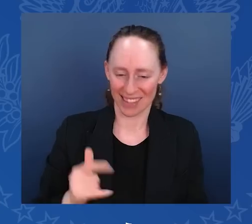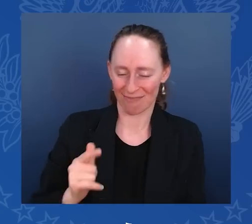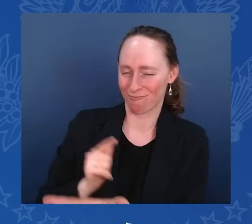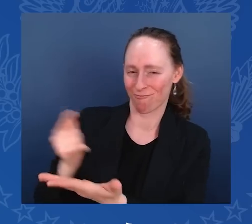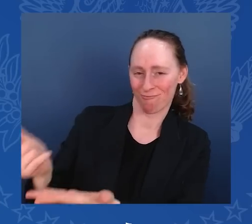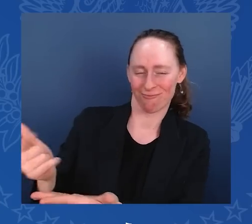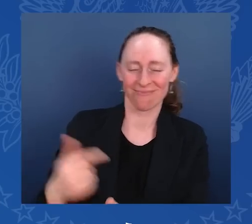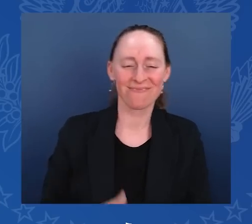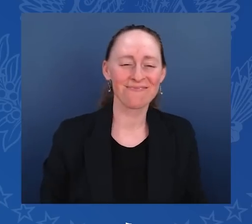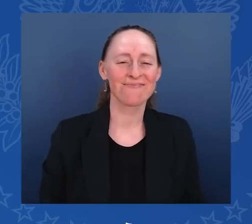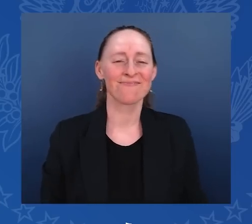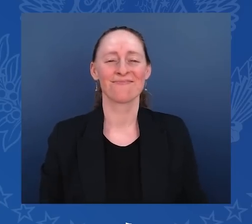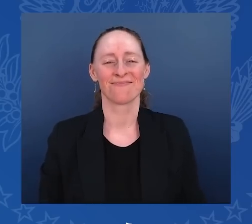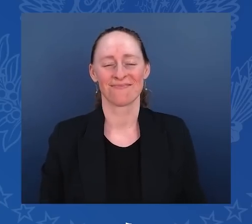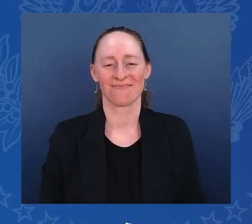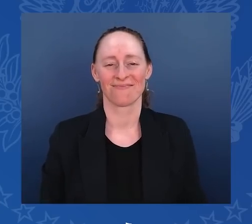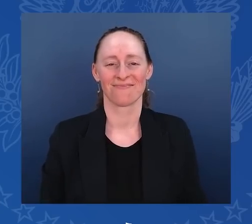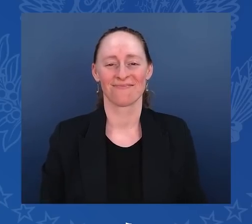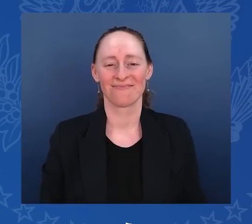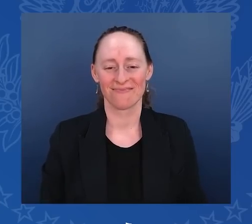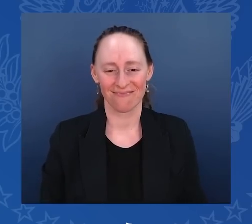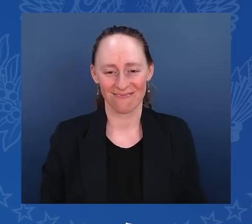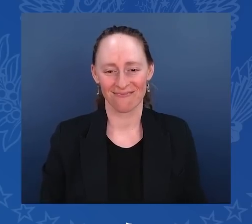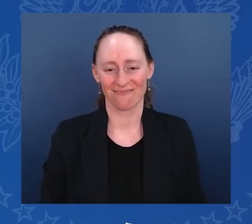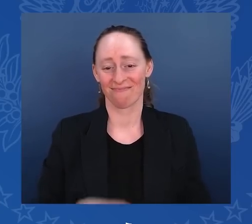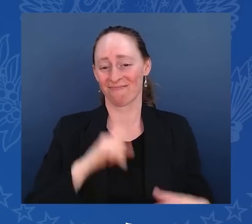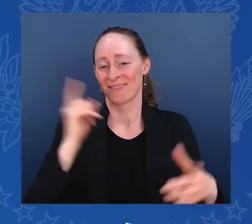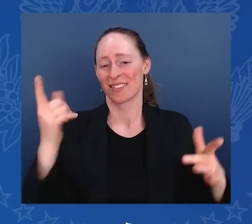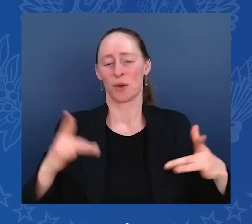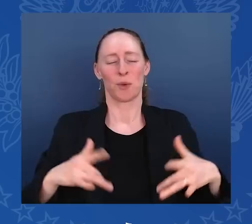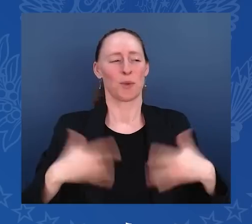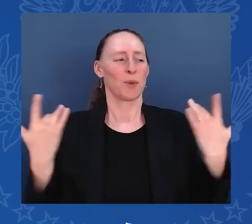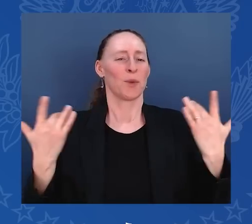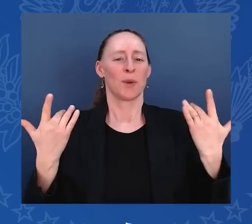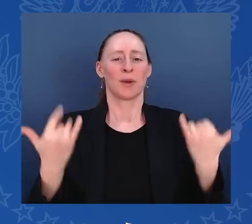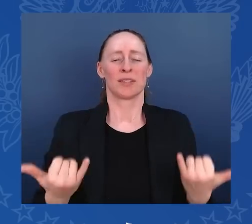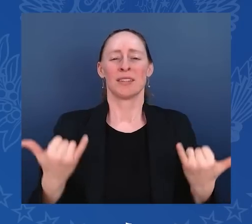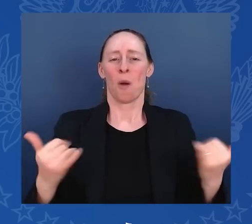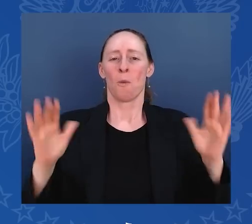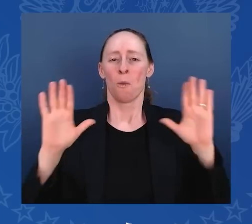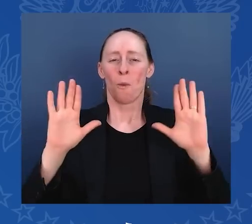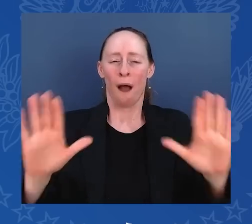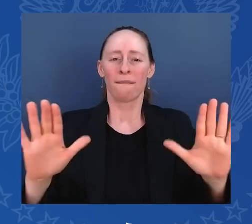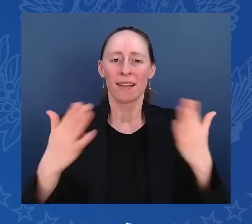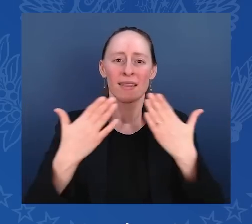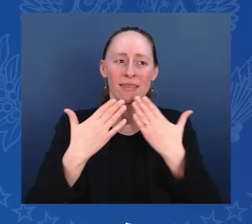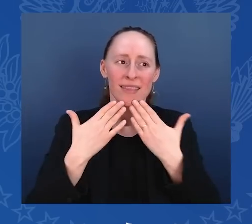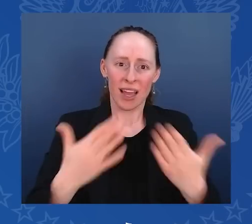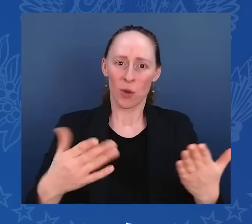First, let me begin by thanking President Biden. We are here today because of your leadership, Mr. President.